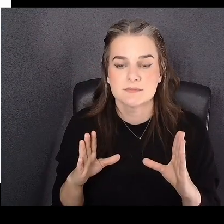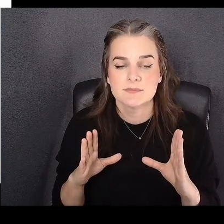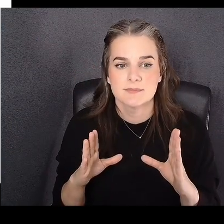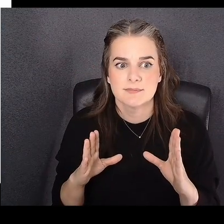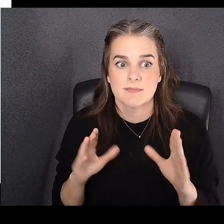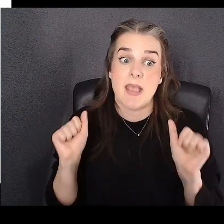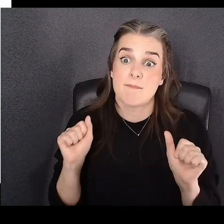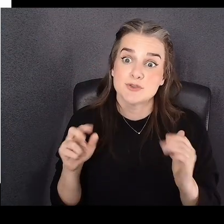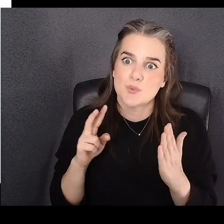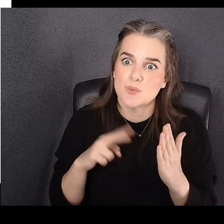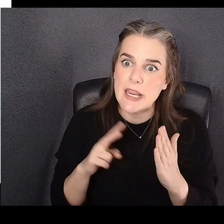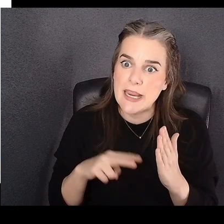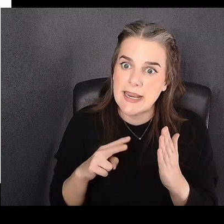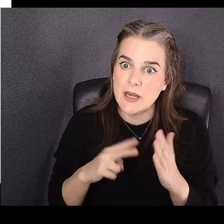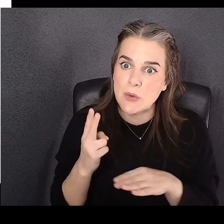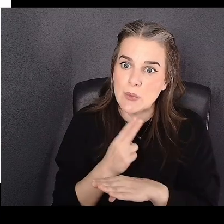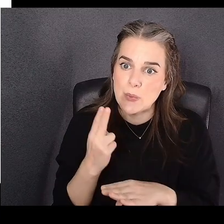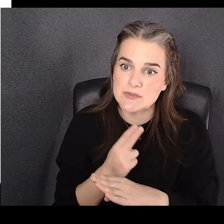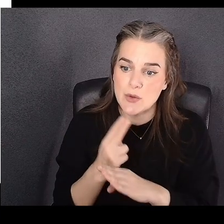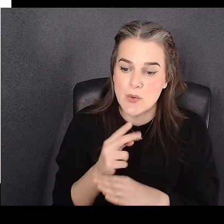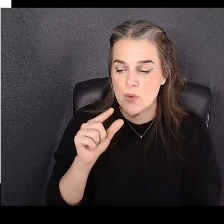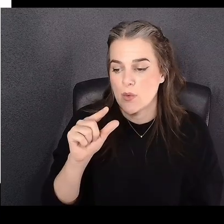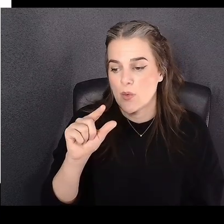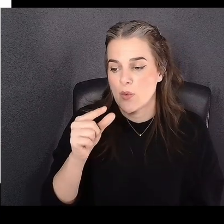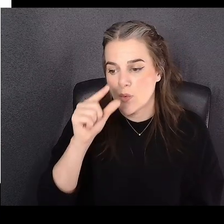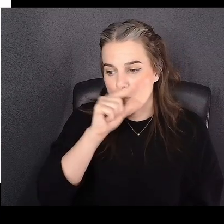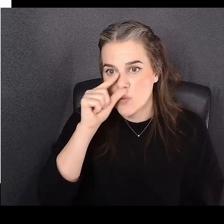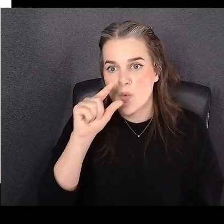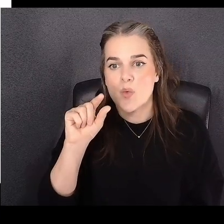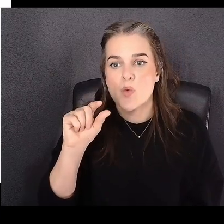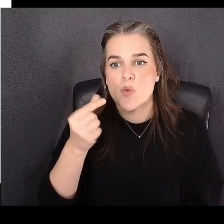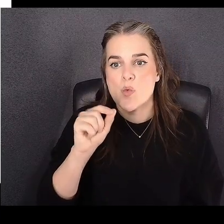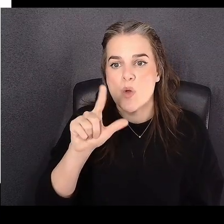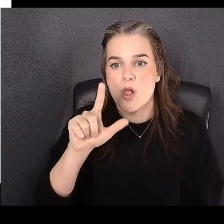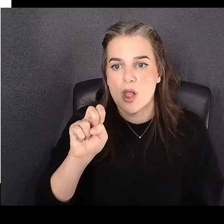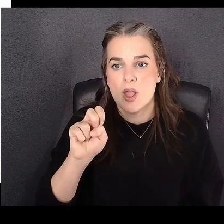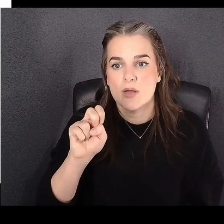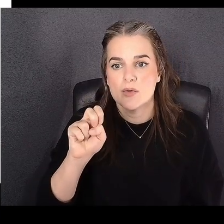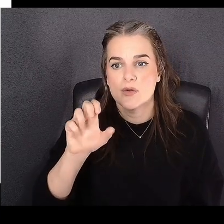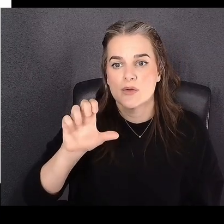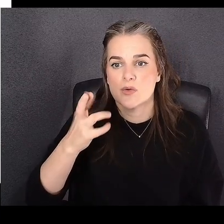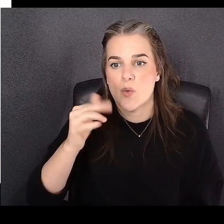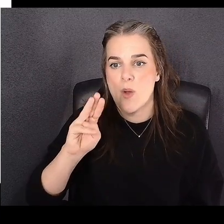using a Google Chrome extension just to be able to screen read your homework, because it's